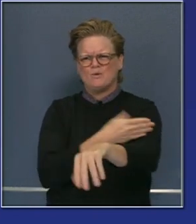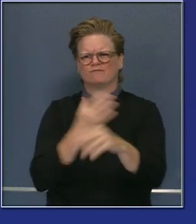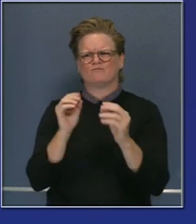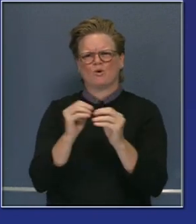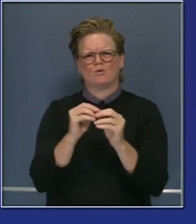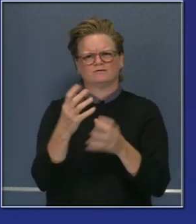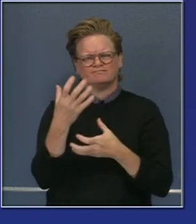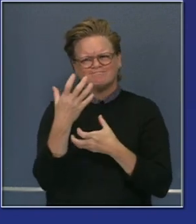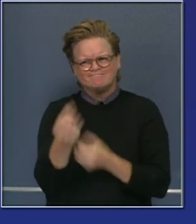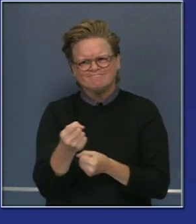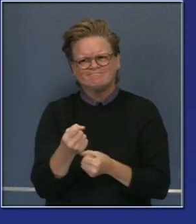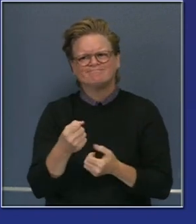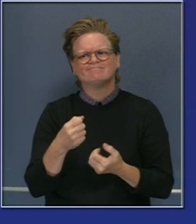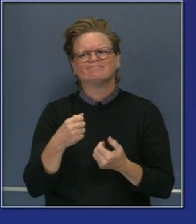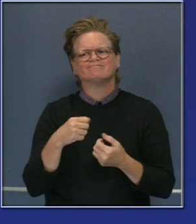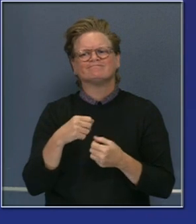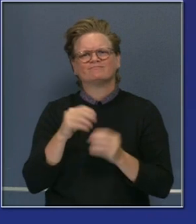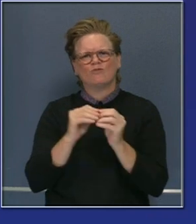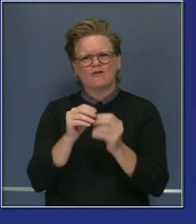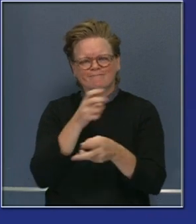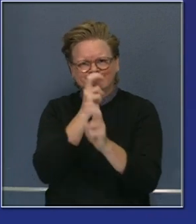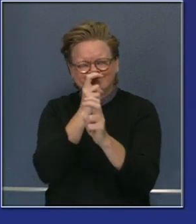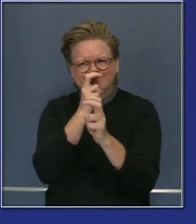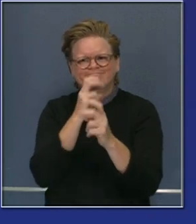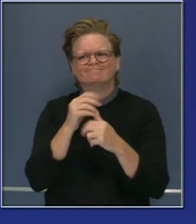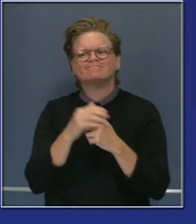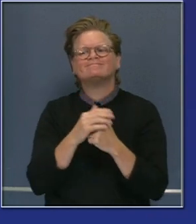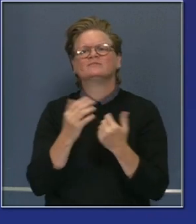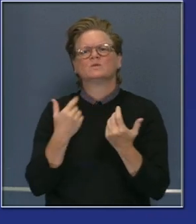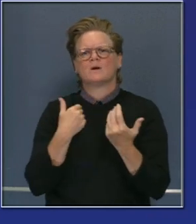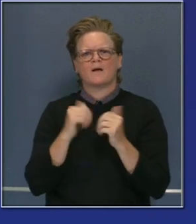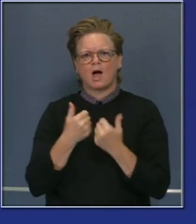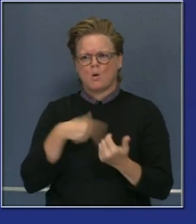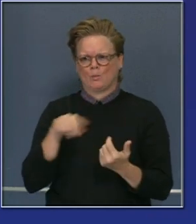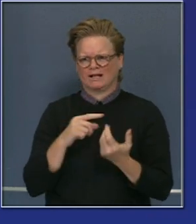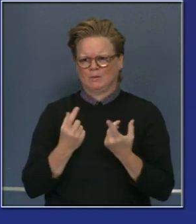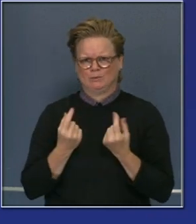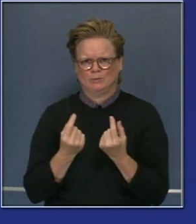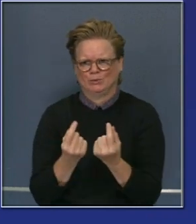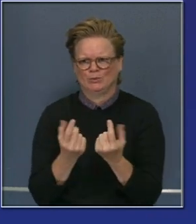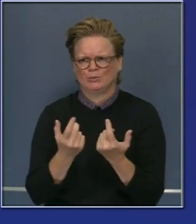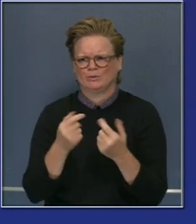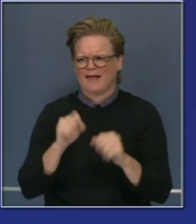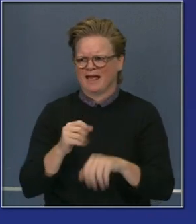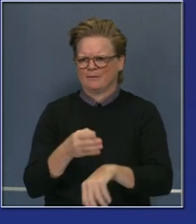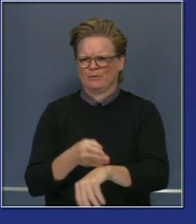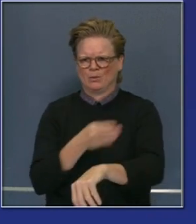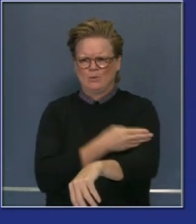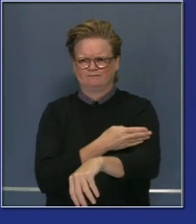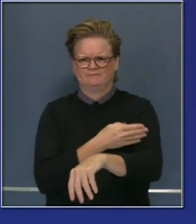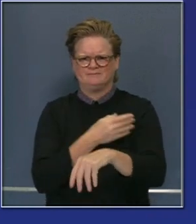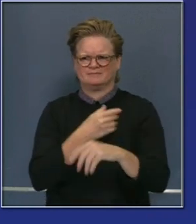ADDITIONAL STRATEGIES TO STRENGTHEN OUR EFFORTS AS WE MOVE FORWARD TO MAKE SURE WE